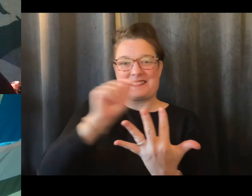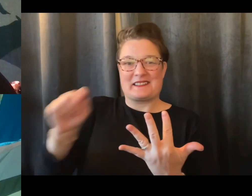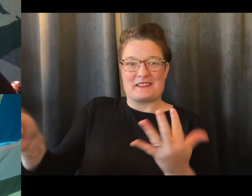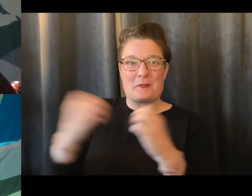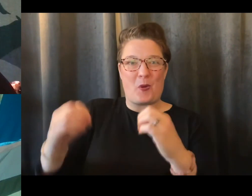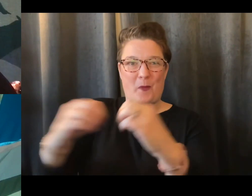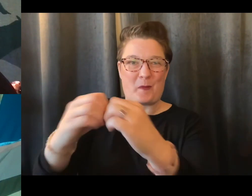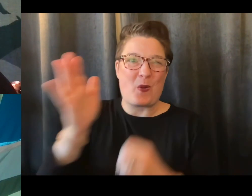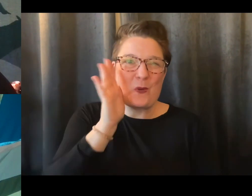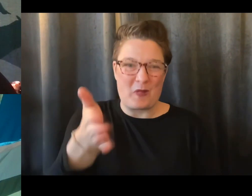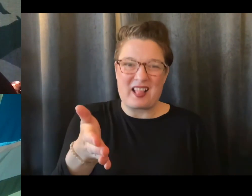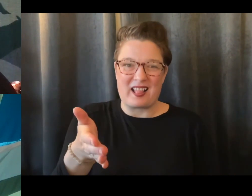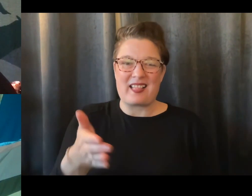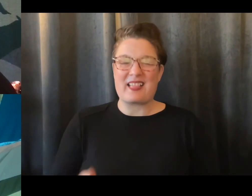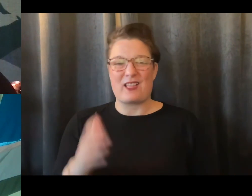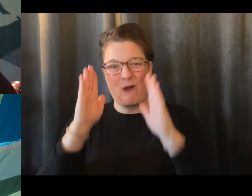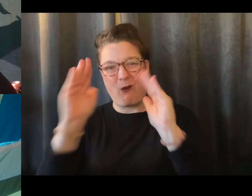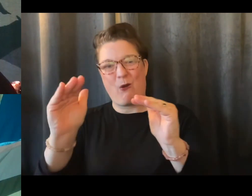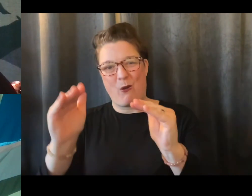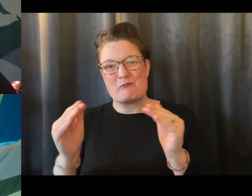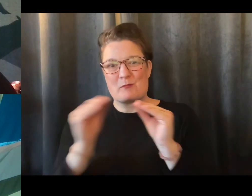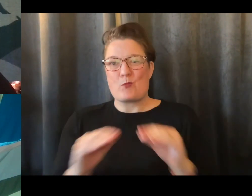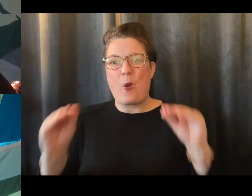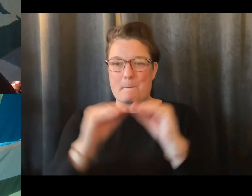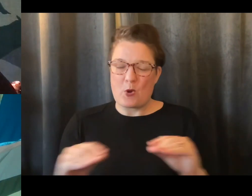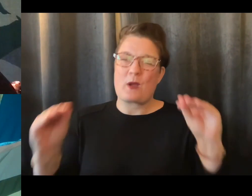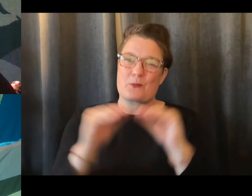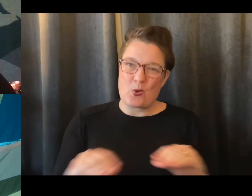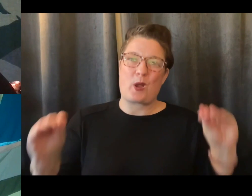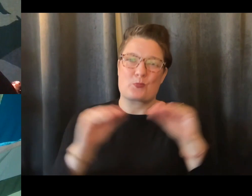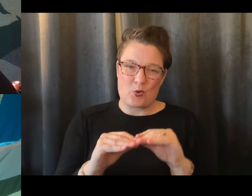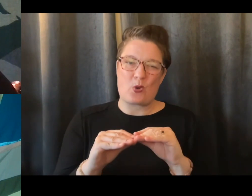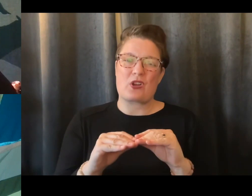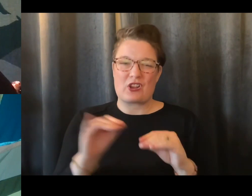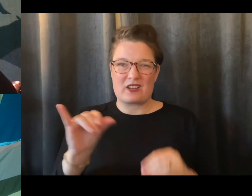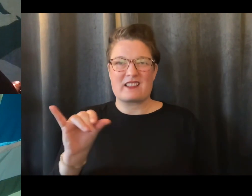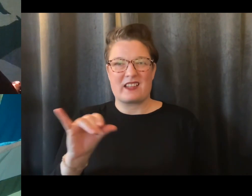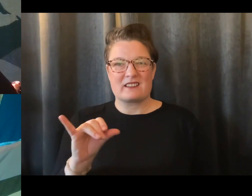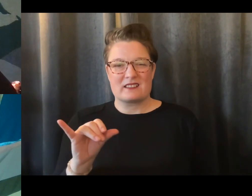Like I feel this as a, uh, a return that can act as a catalyst for more and more return.